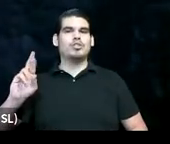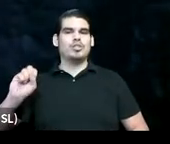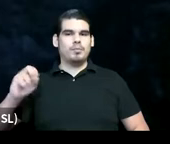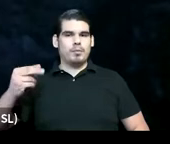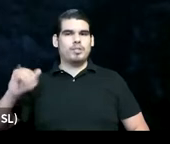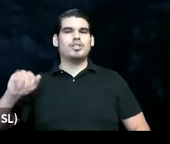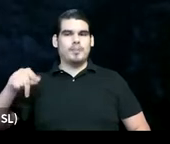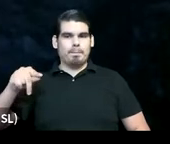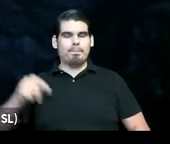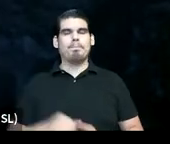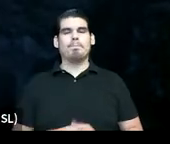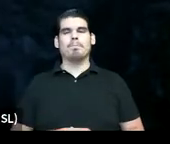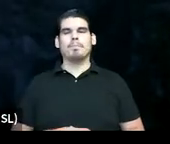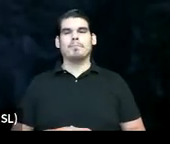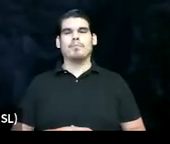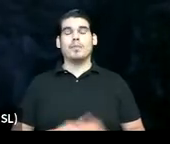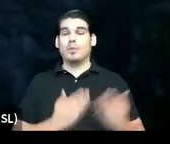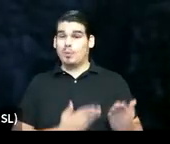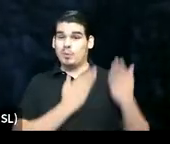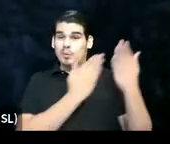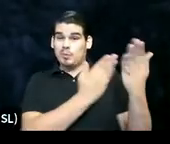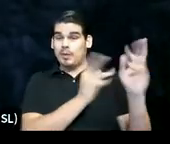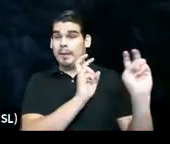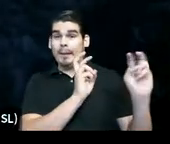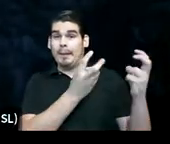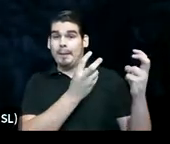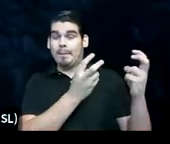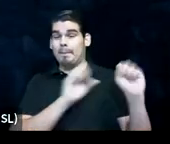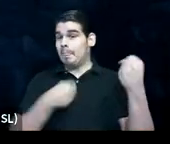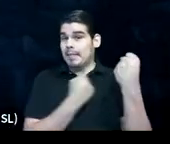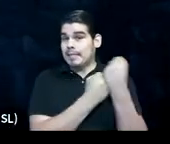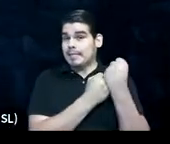Whatever body body, your, your student body association and your region to get sponsored